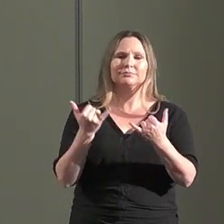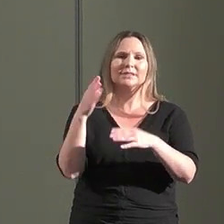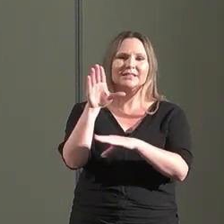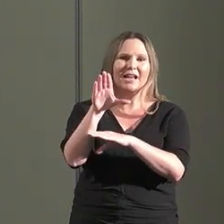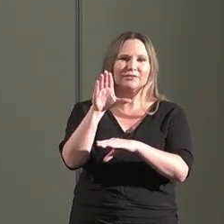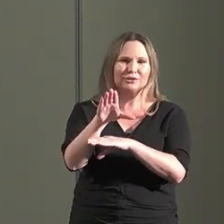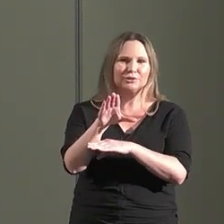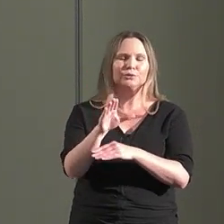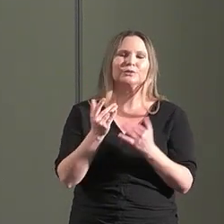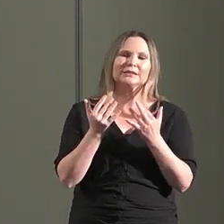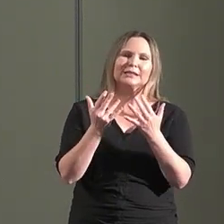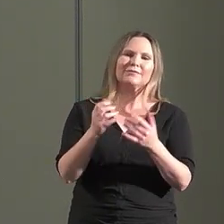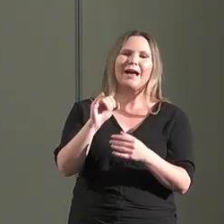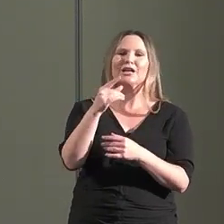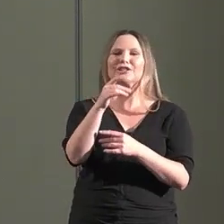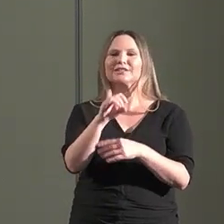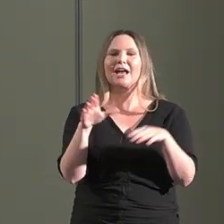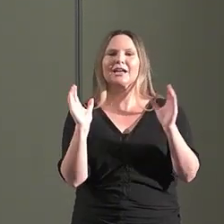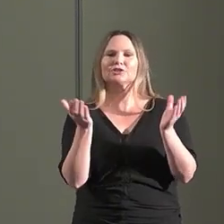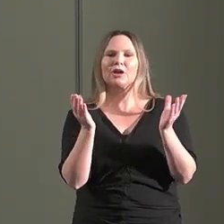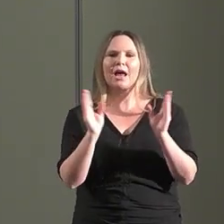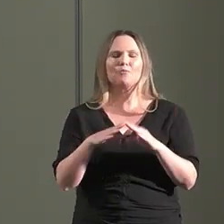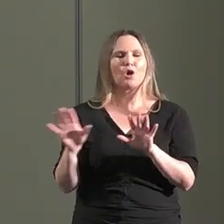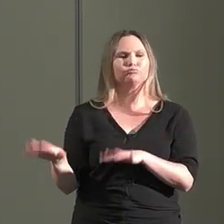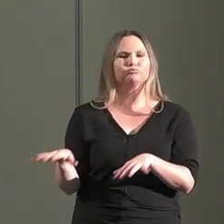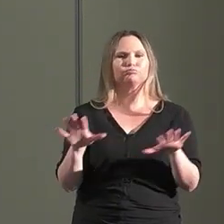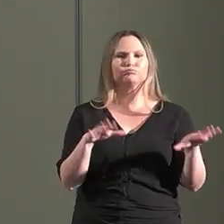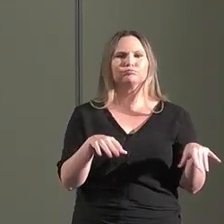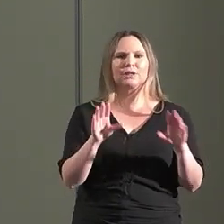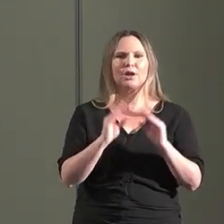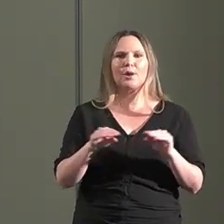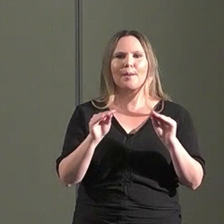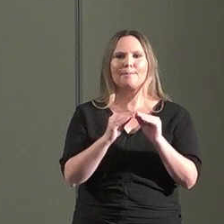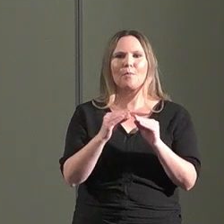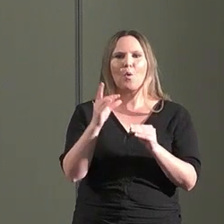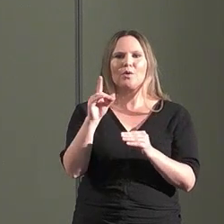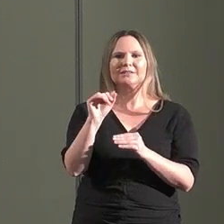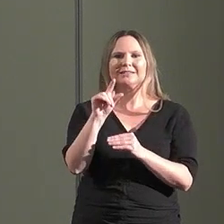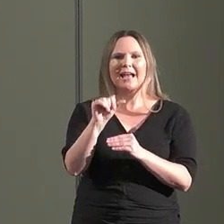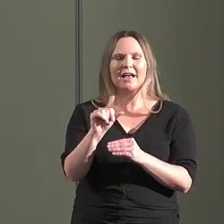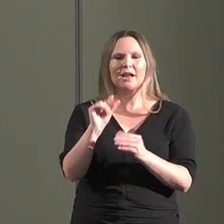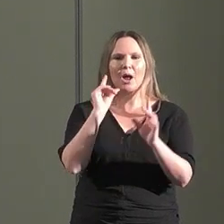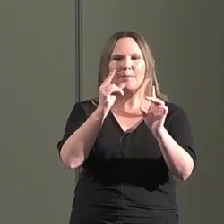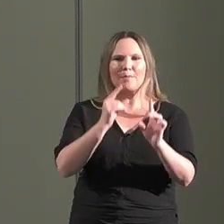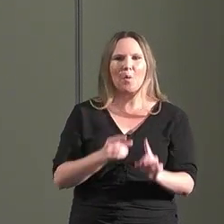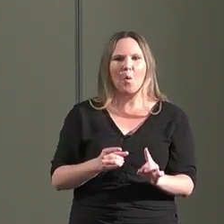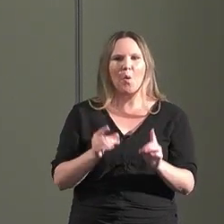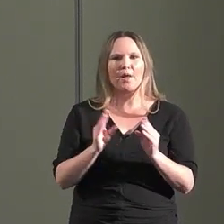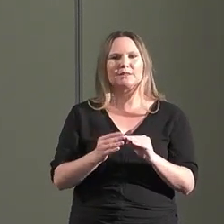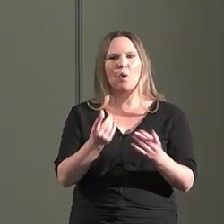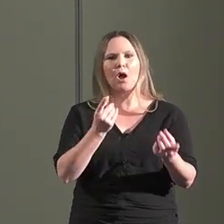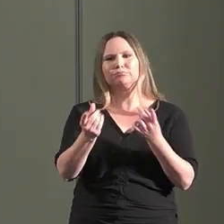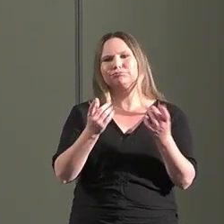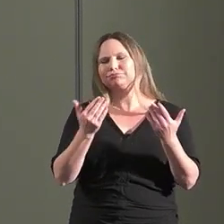it is more discussion and data points that we will work with together.